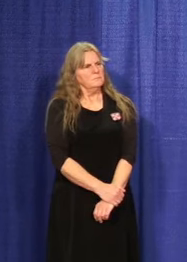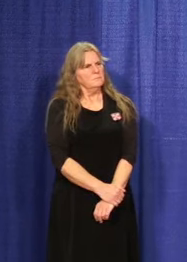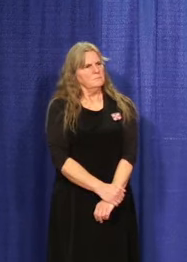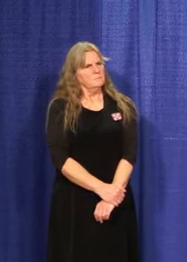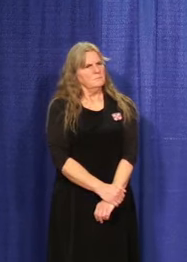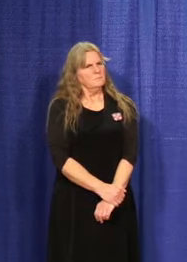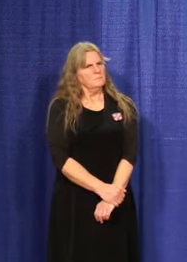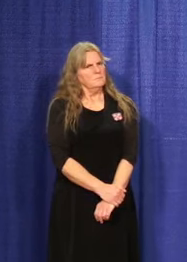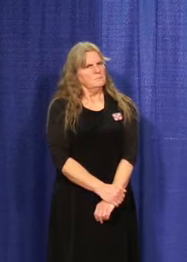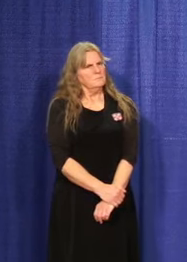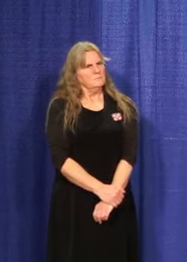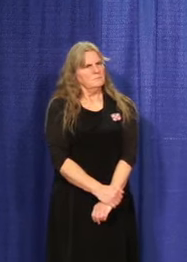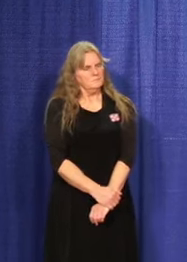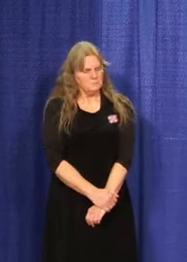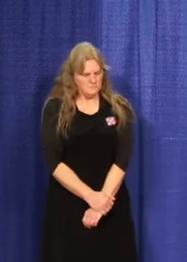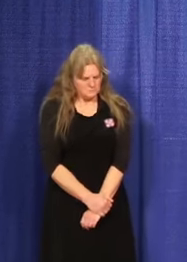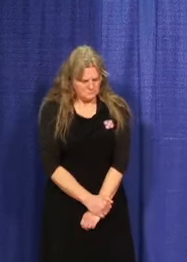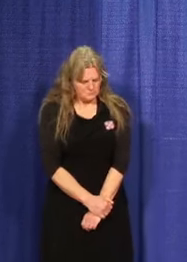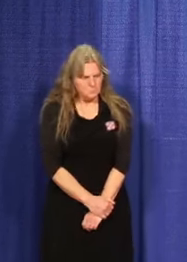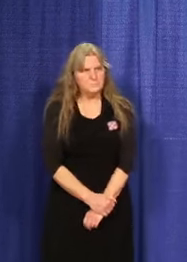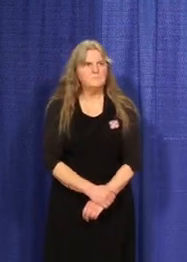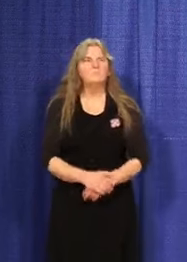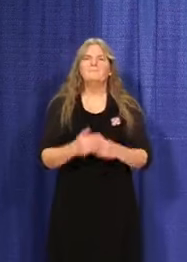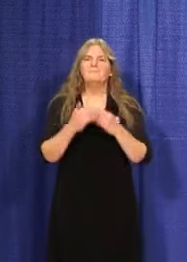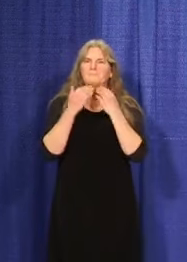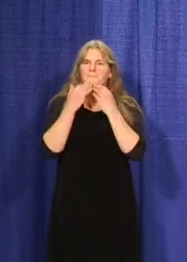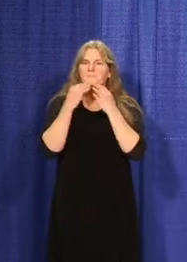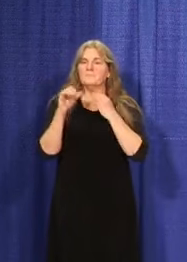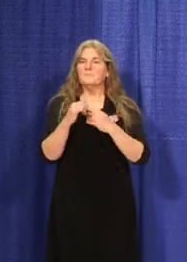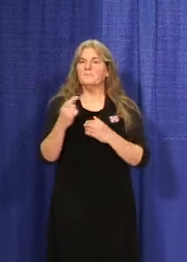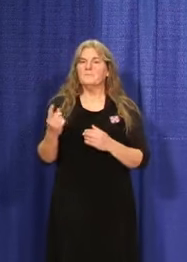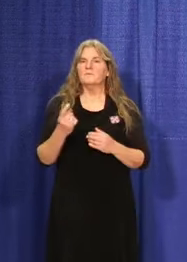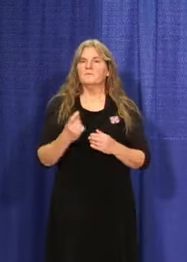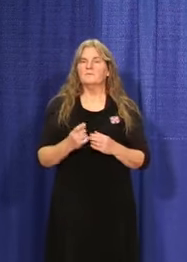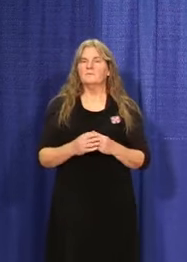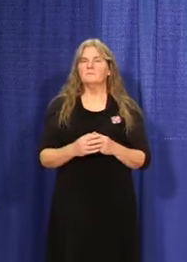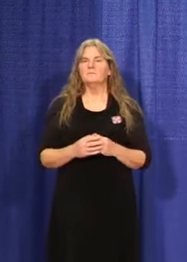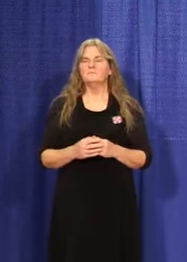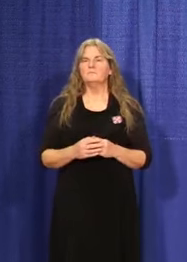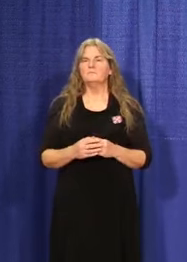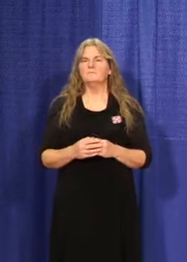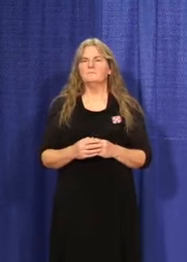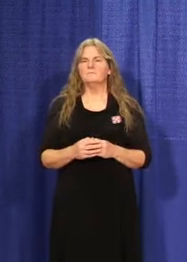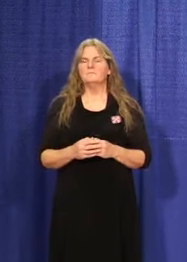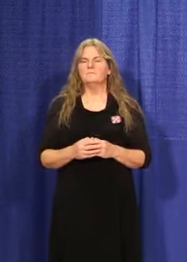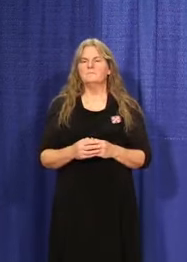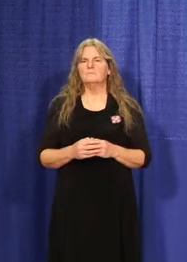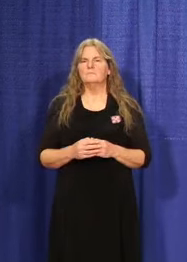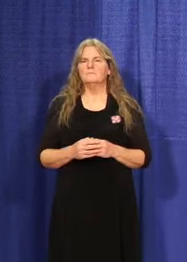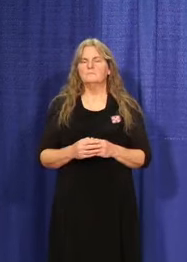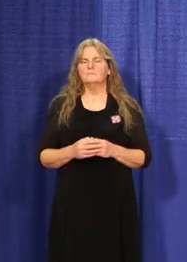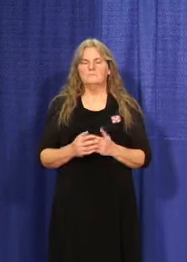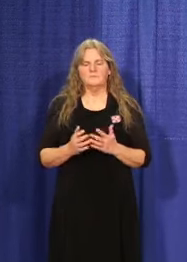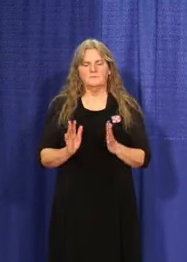Pat: Thank you. [ Speaking French ] Reporter: [ Speaking French ] Pat: Thank you.